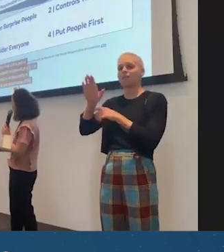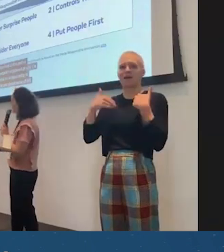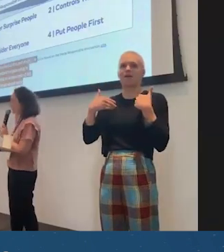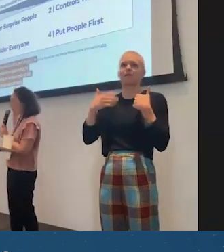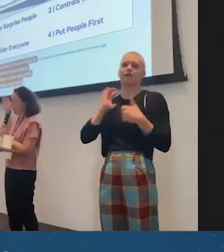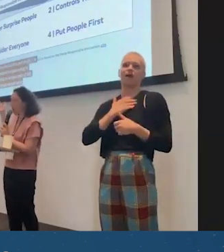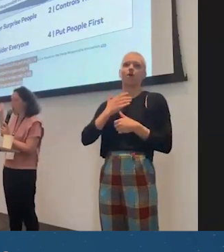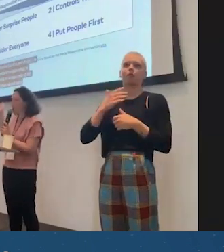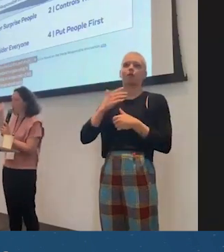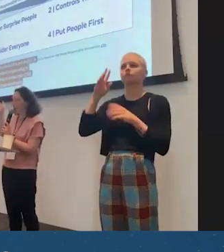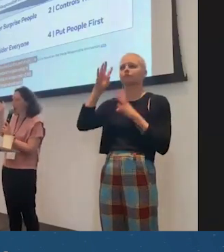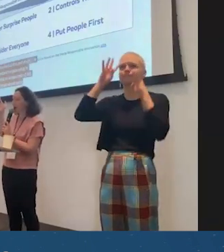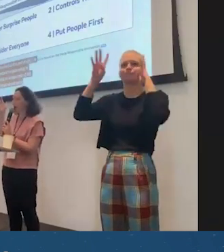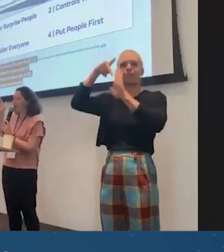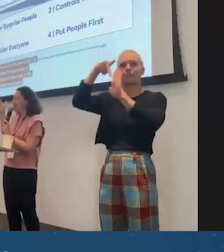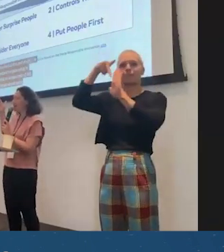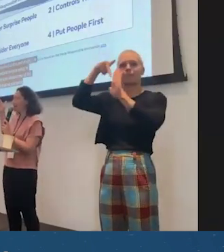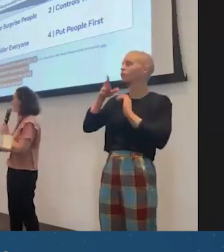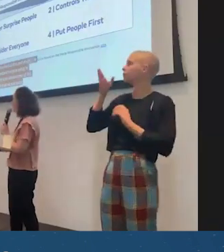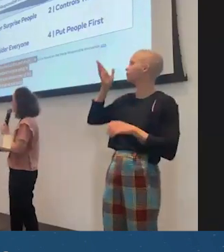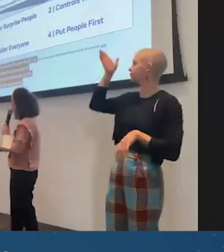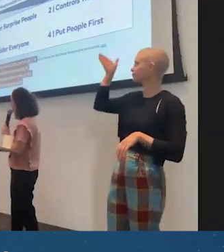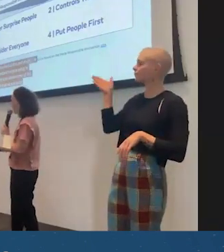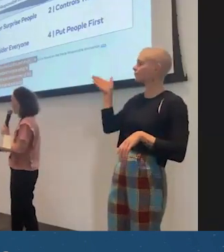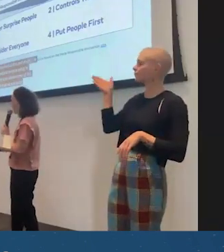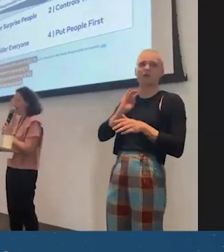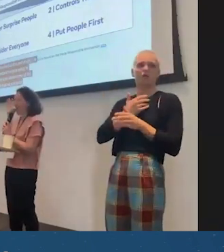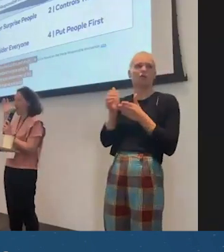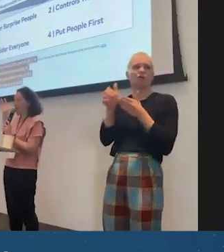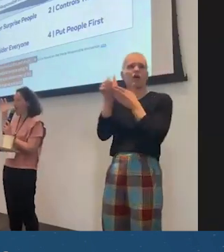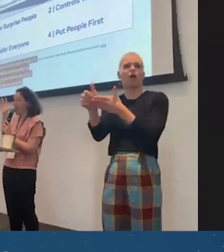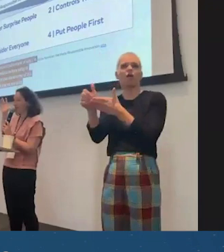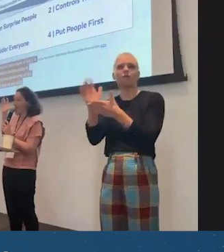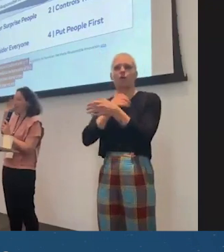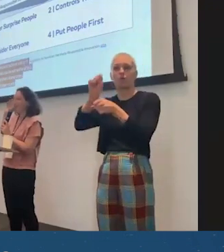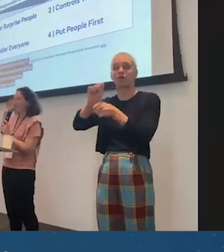to help guide our work. Now, you can see these are very high level,